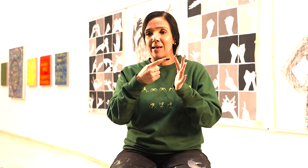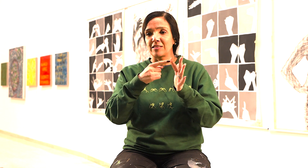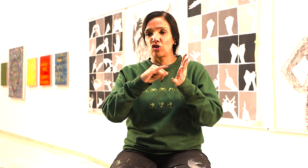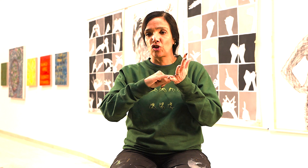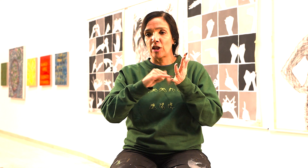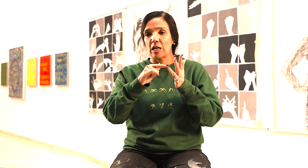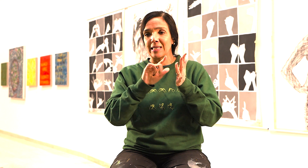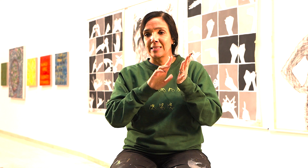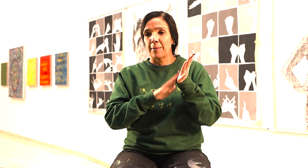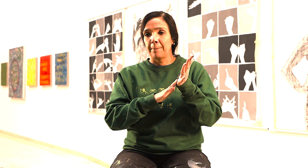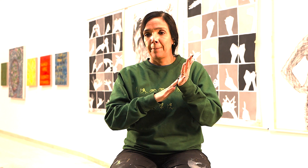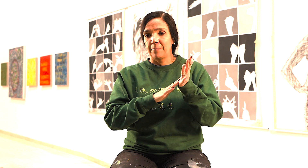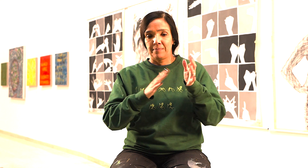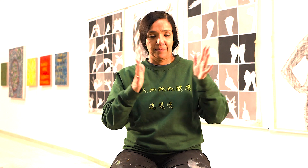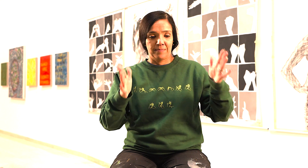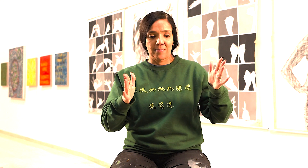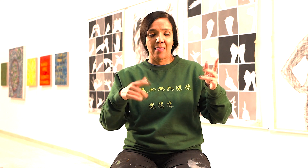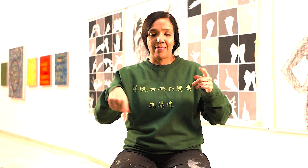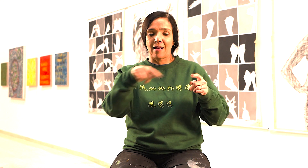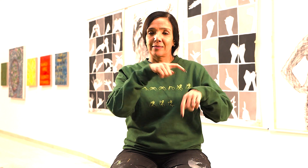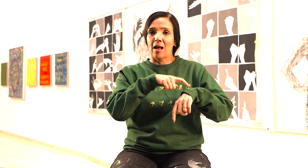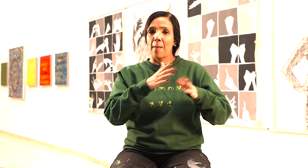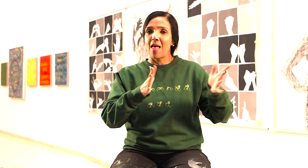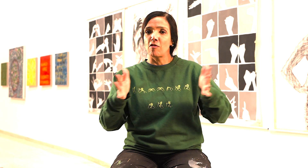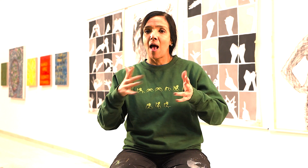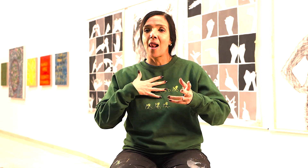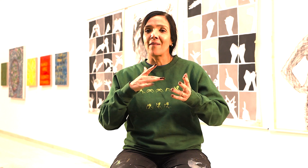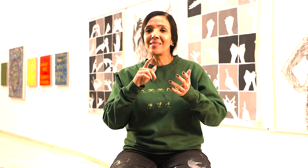A lot of the Impressionists, so, those Impressionist paintings, that era.